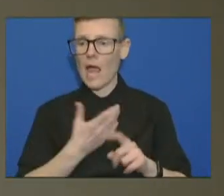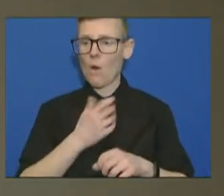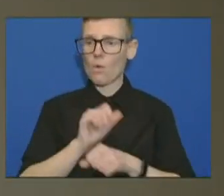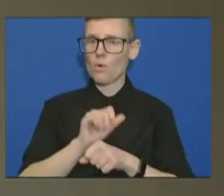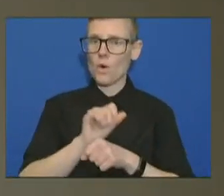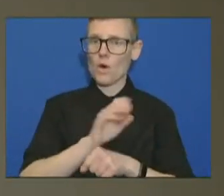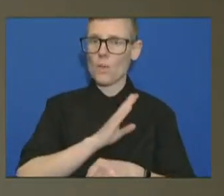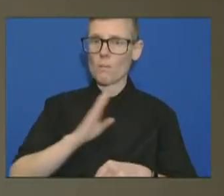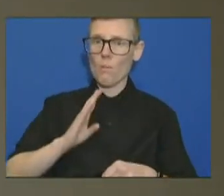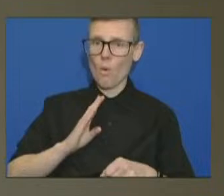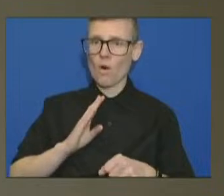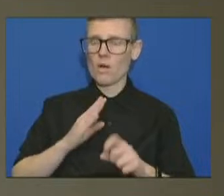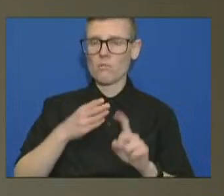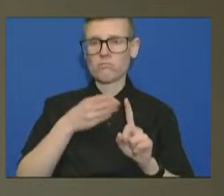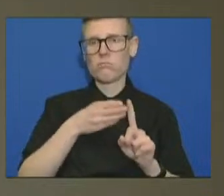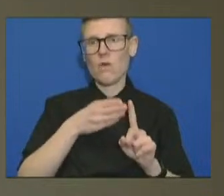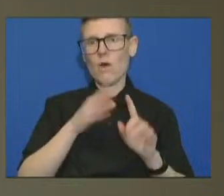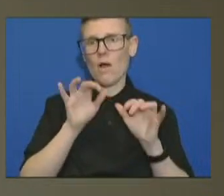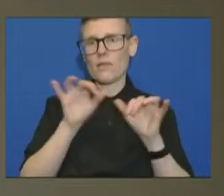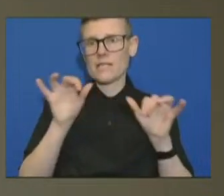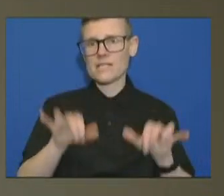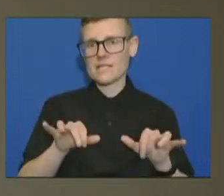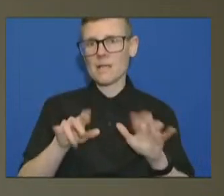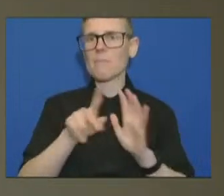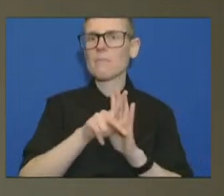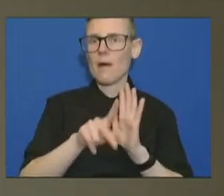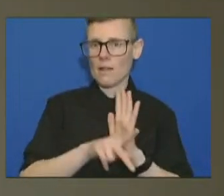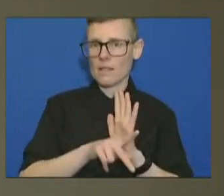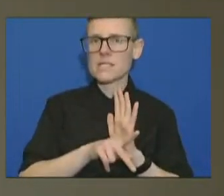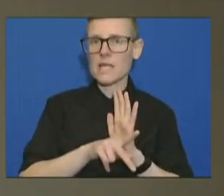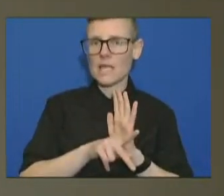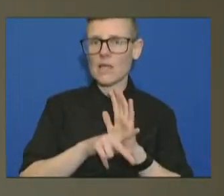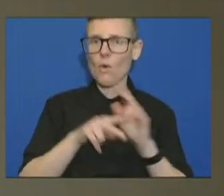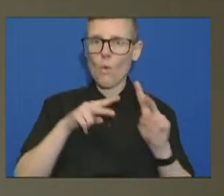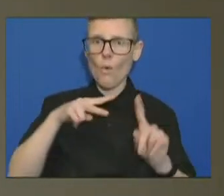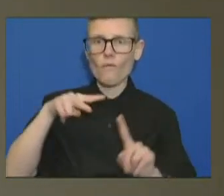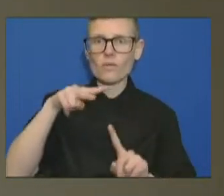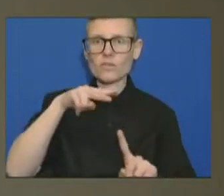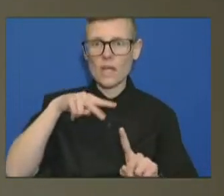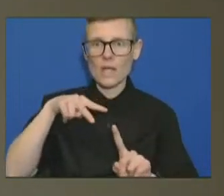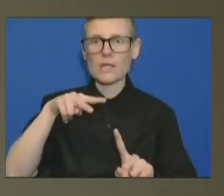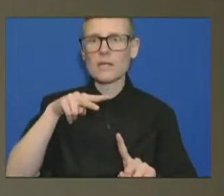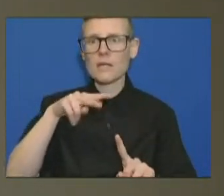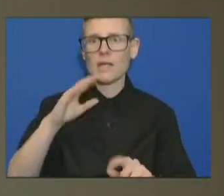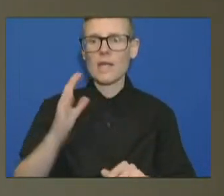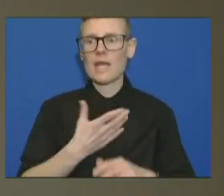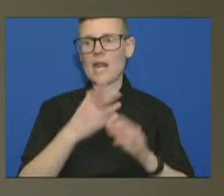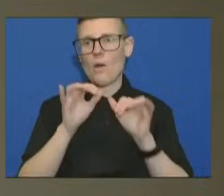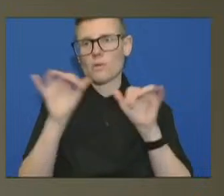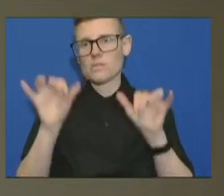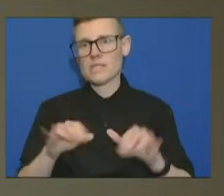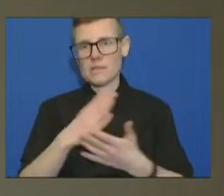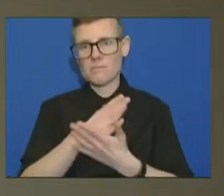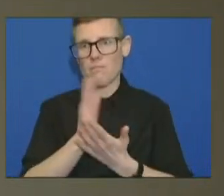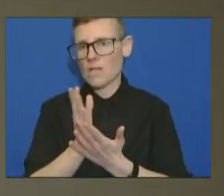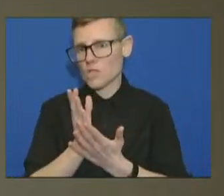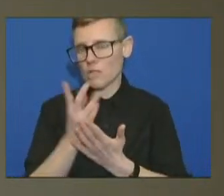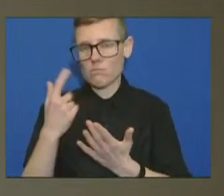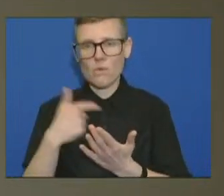I'm a taxpayer, but what we our